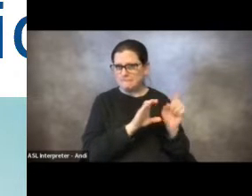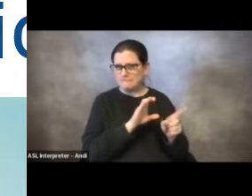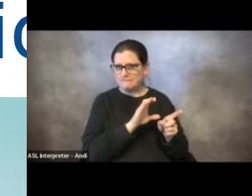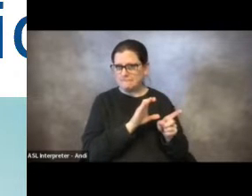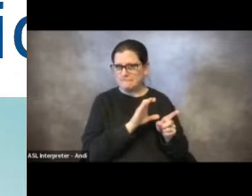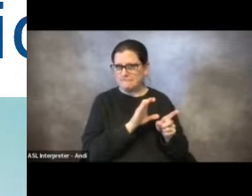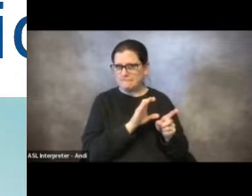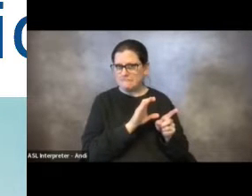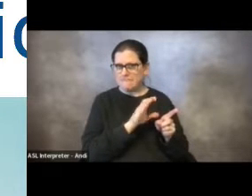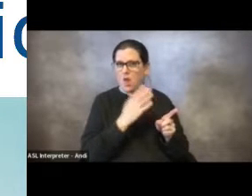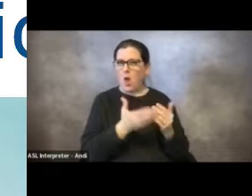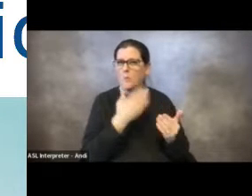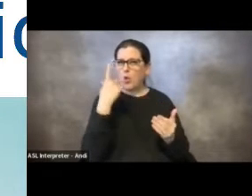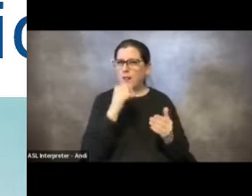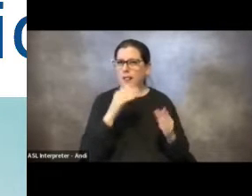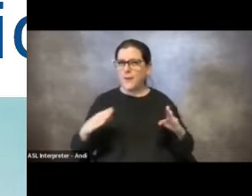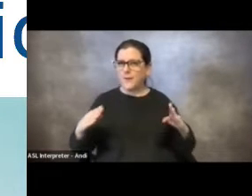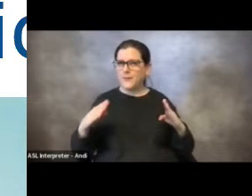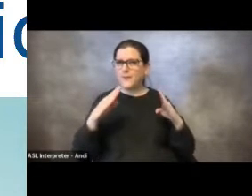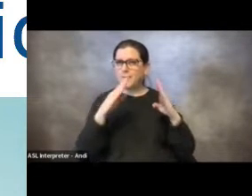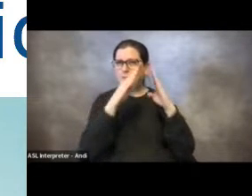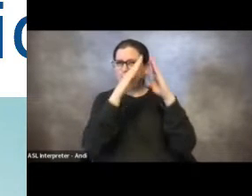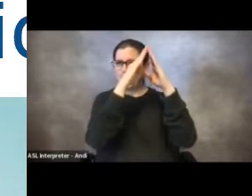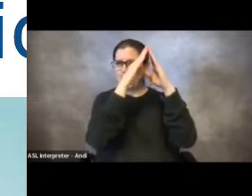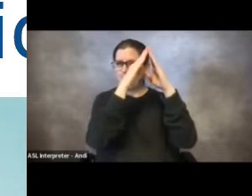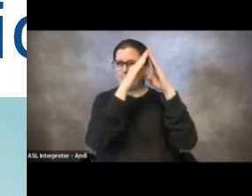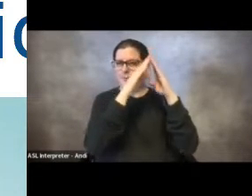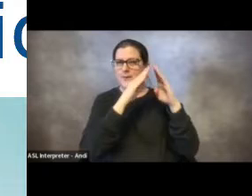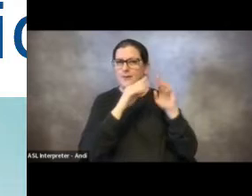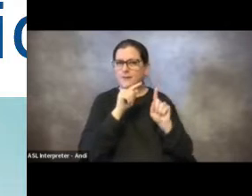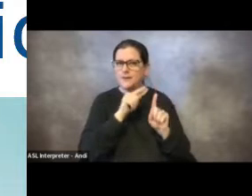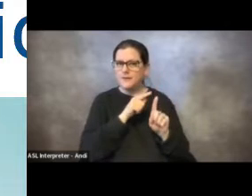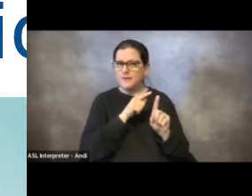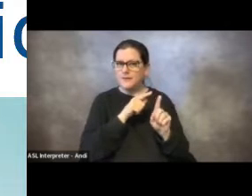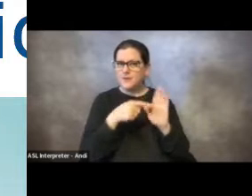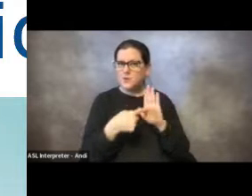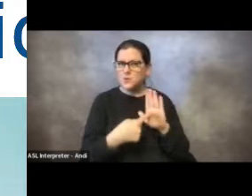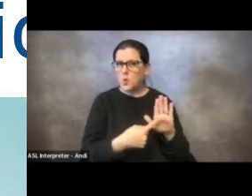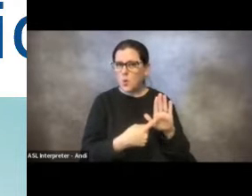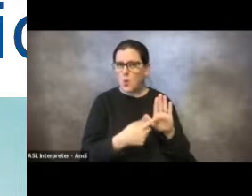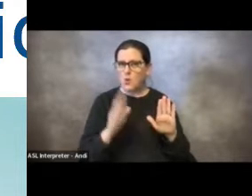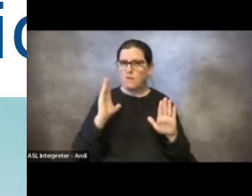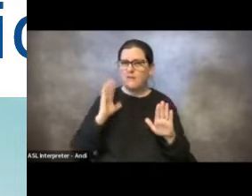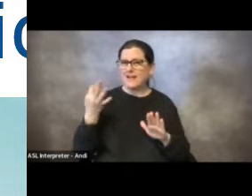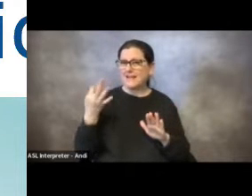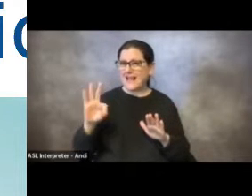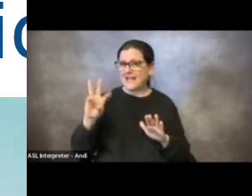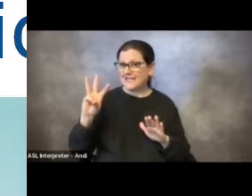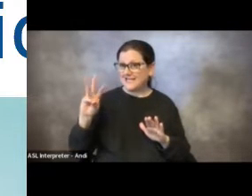almost like a pyramid that shows how, in 1960, you know, most of